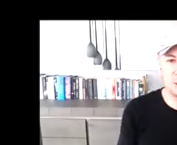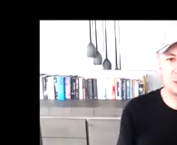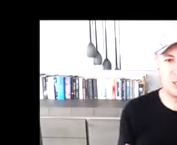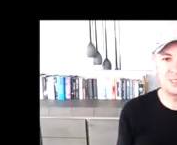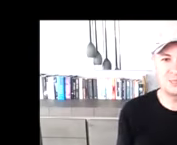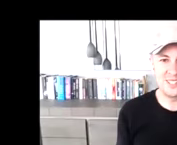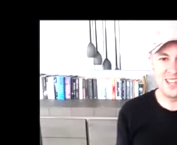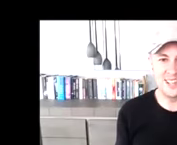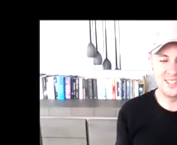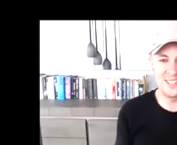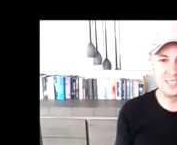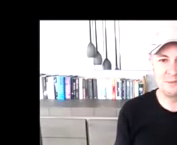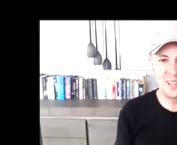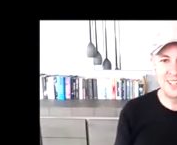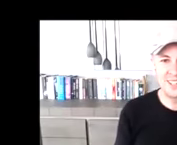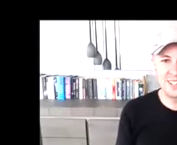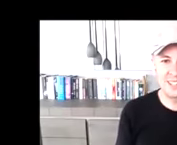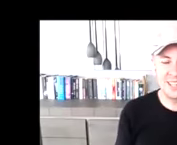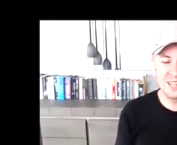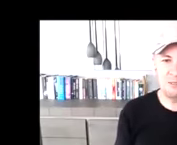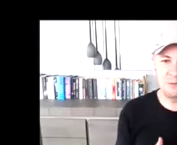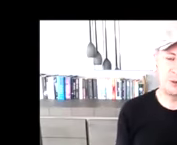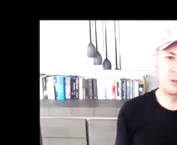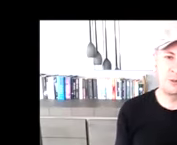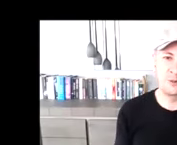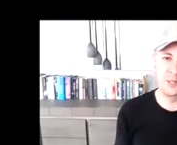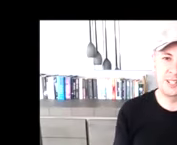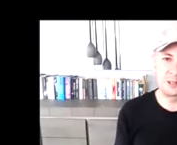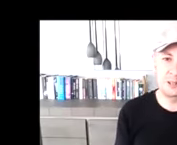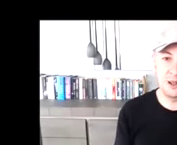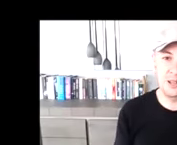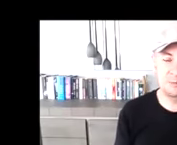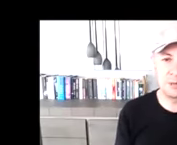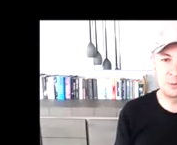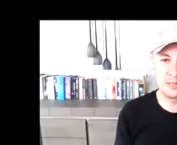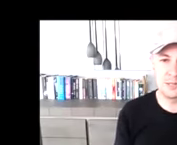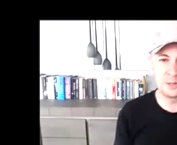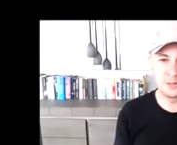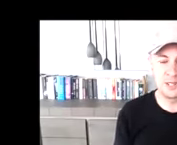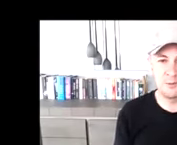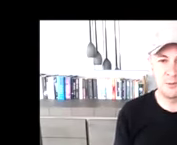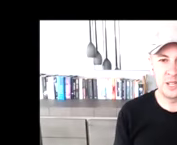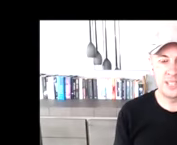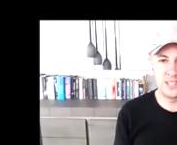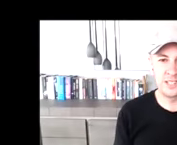we we stand, they have fought for the rights of people with disability over many years and